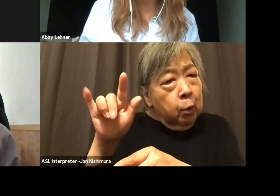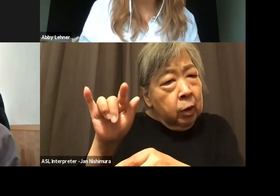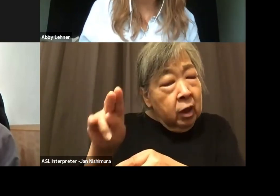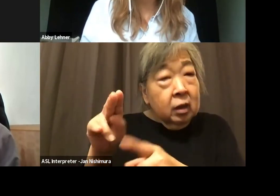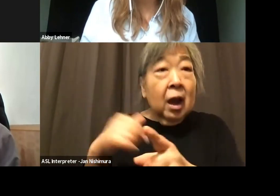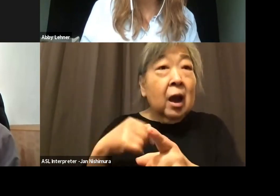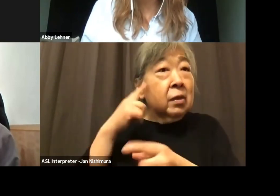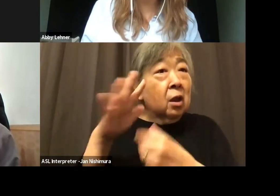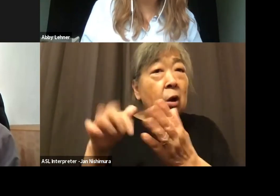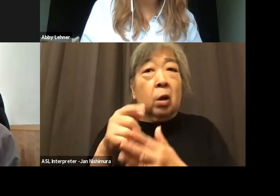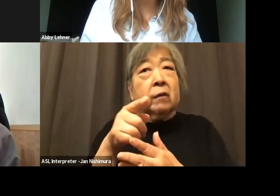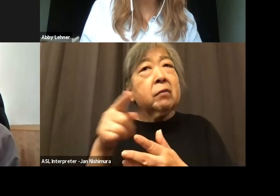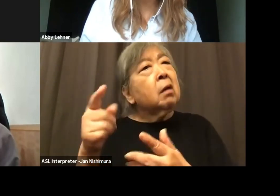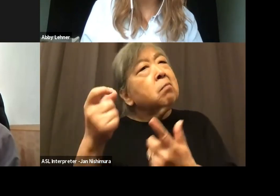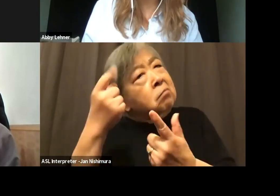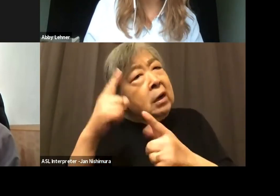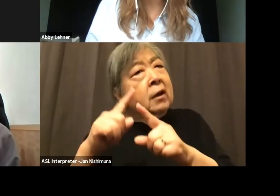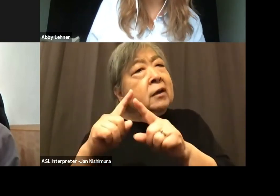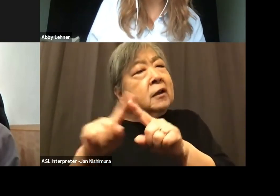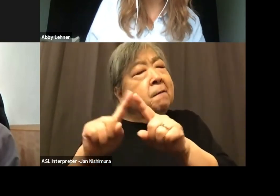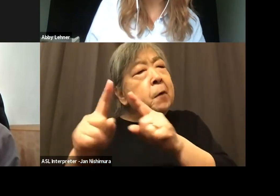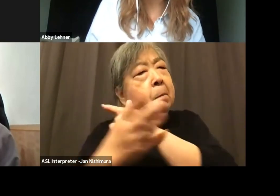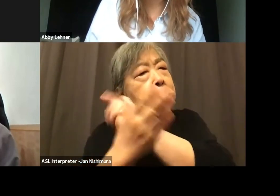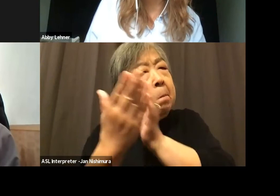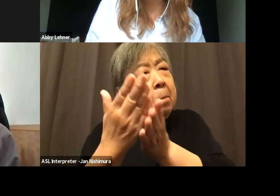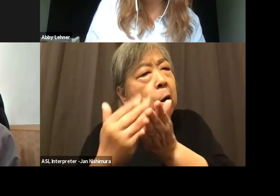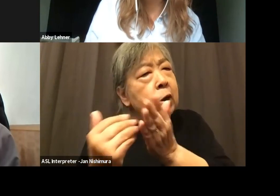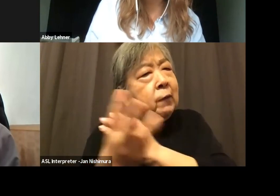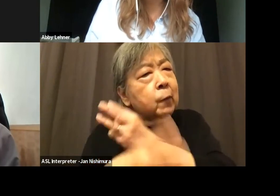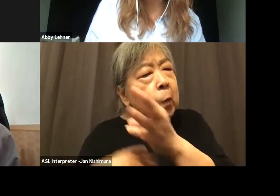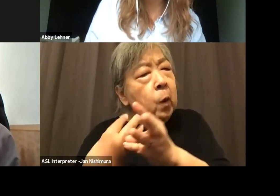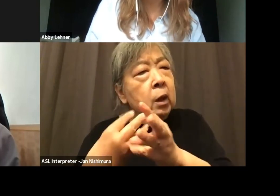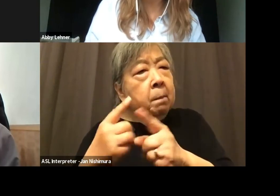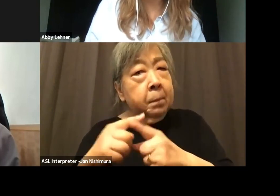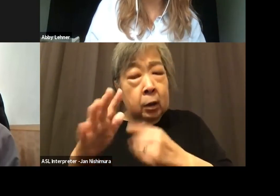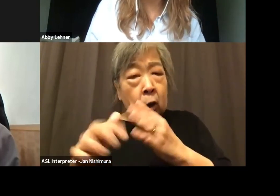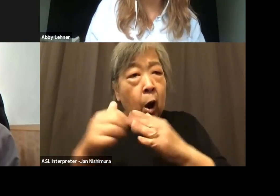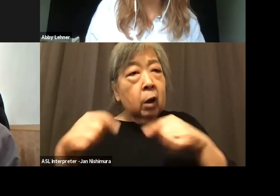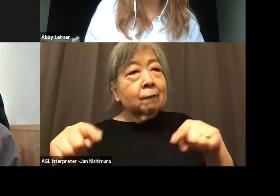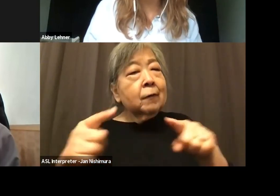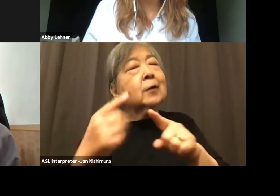from different parts of the world that we were all there with the intents and purposes